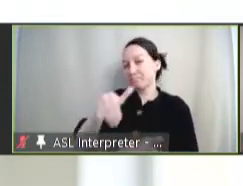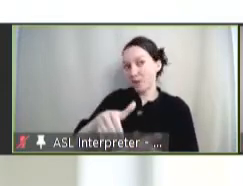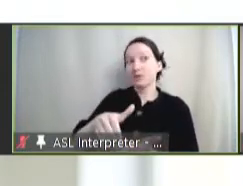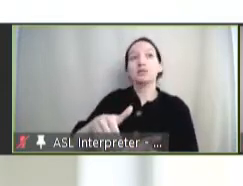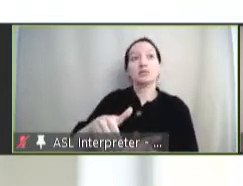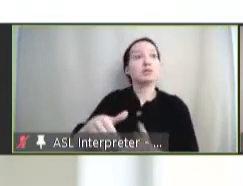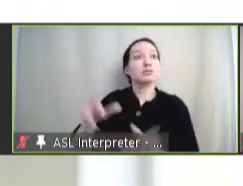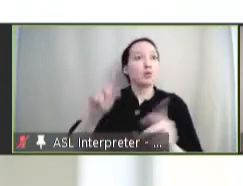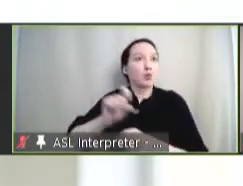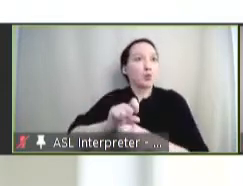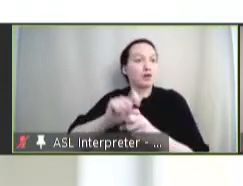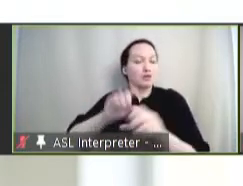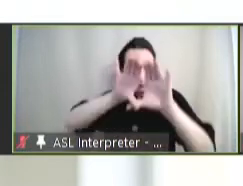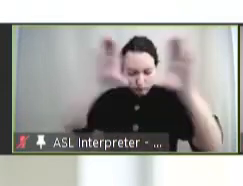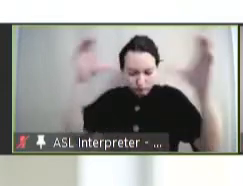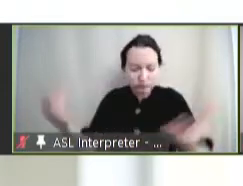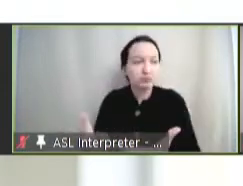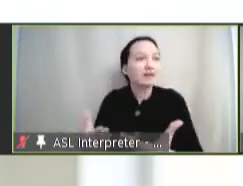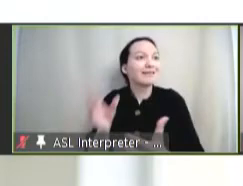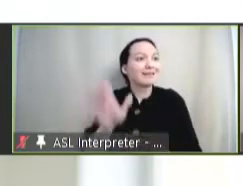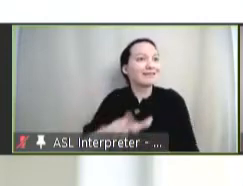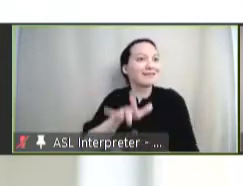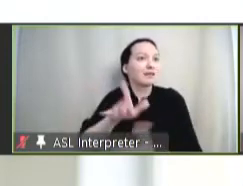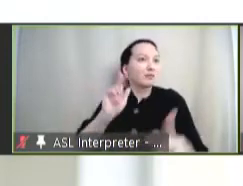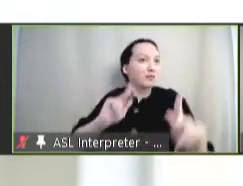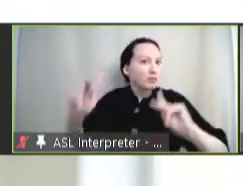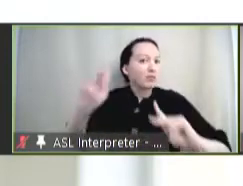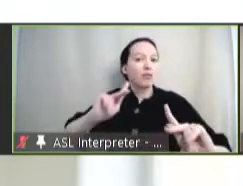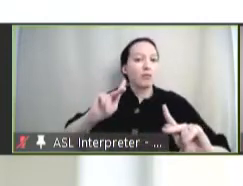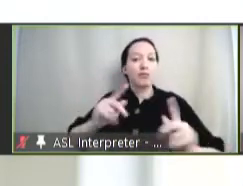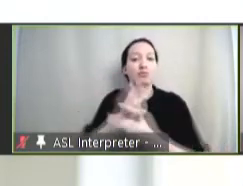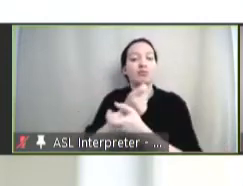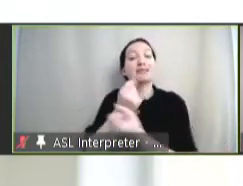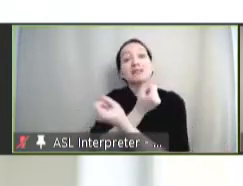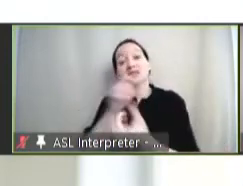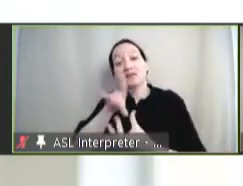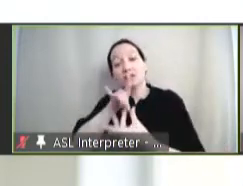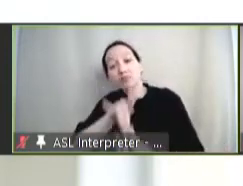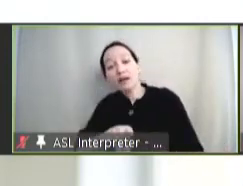is a great place for us to reach folks with safety-related and health-related information.